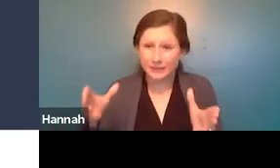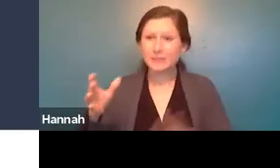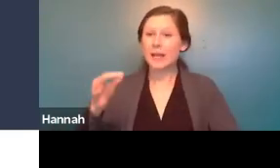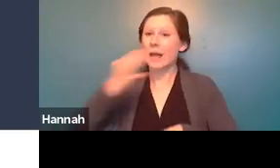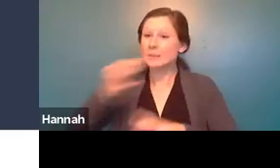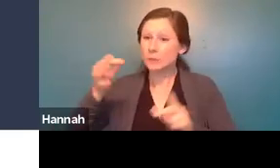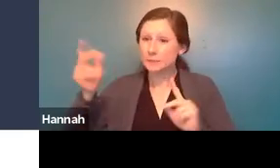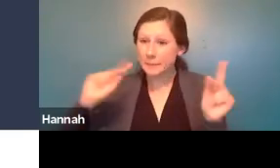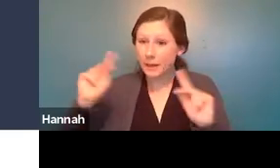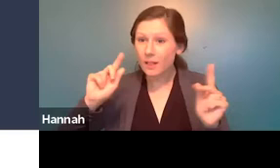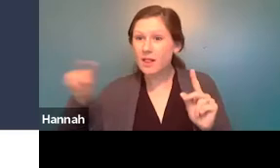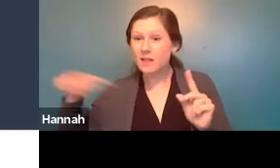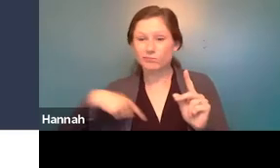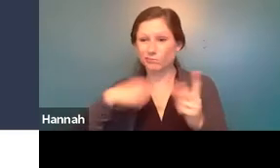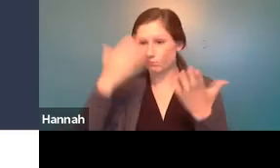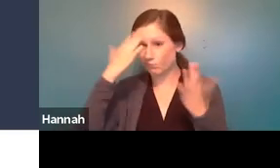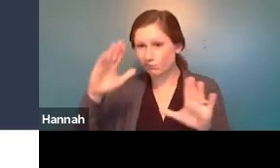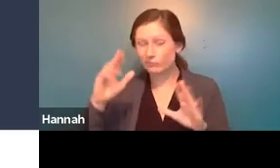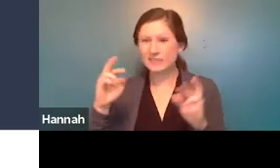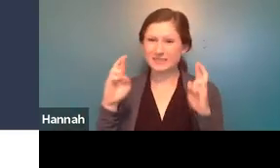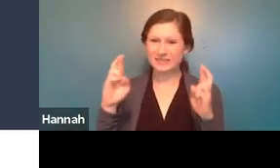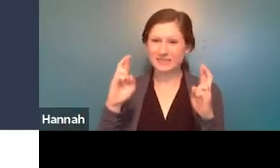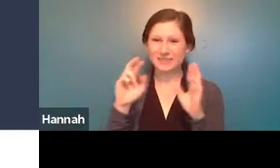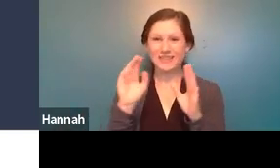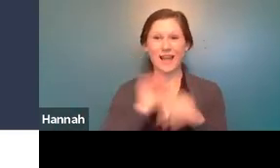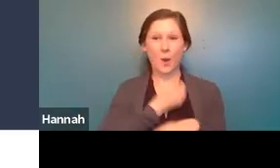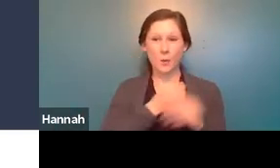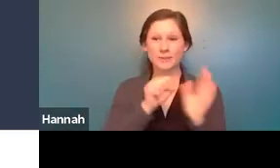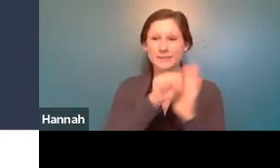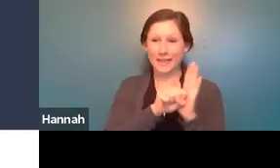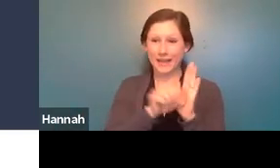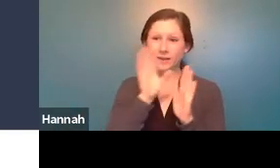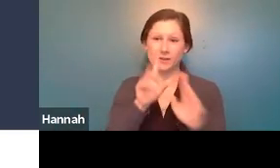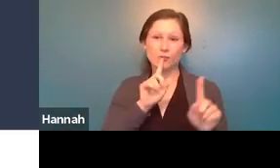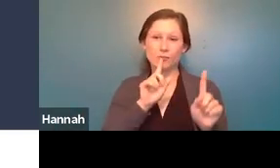and hopefully that our state will respond to those